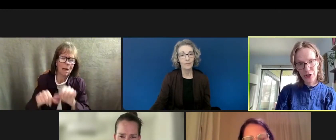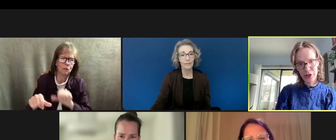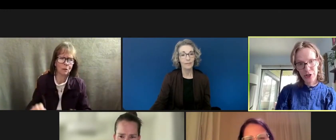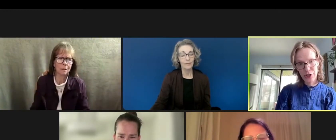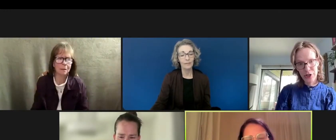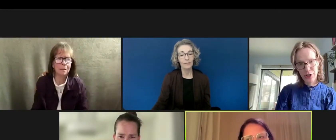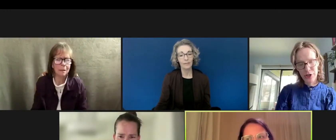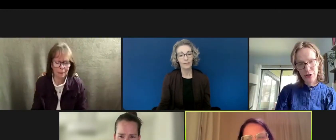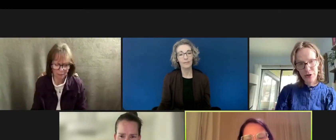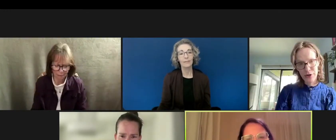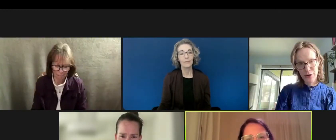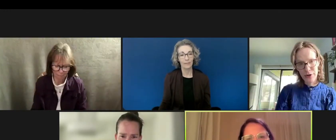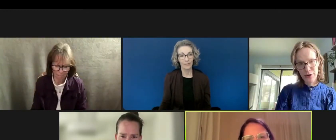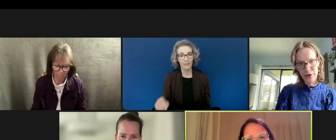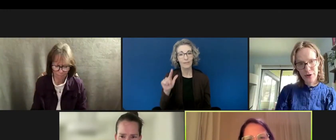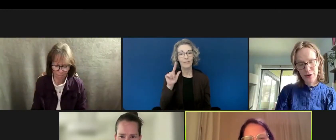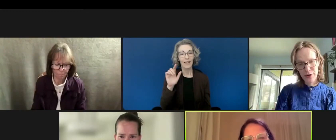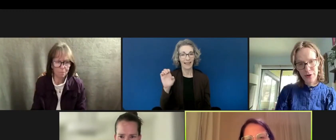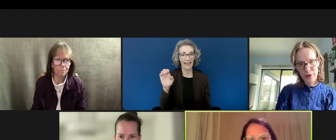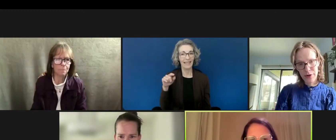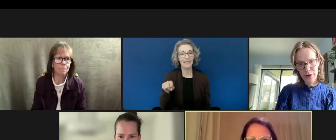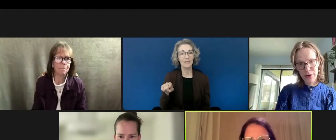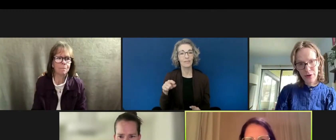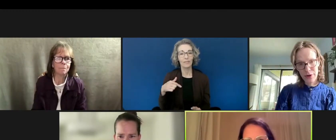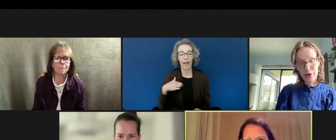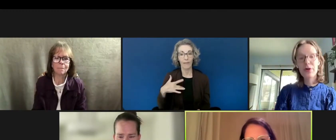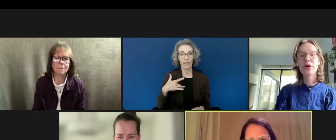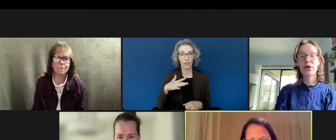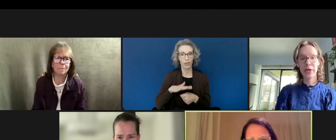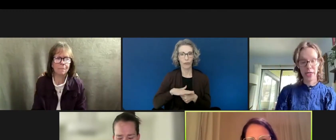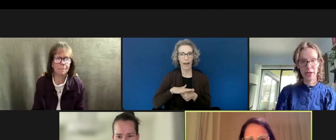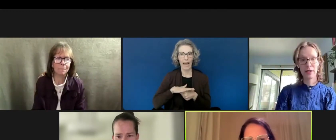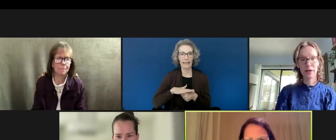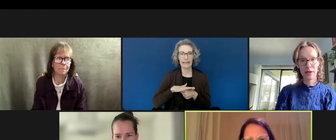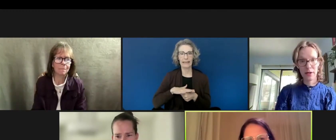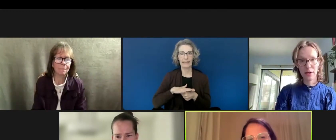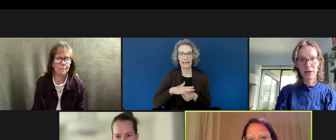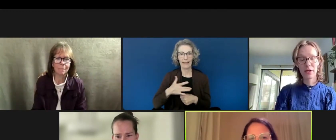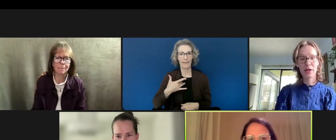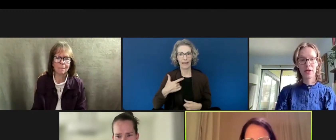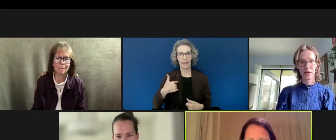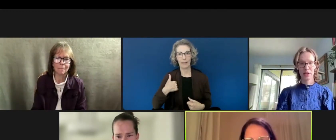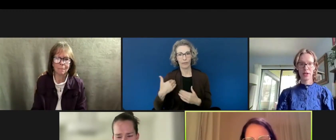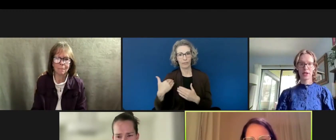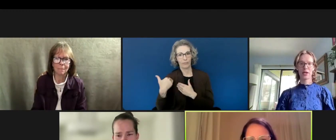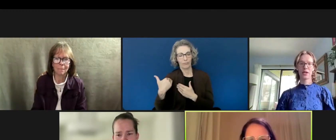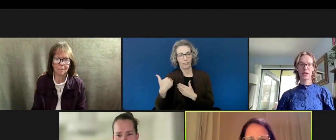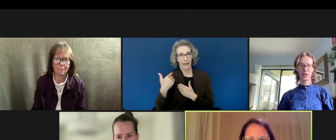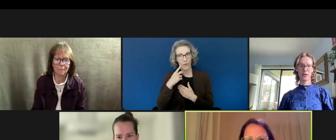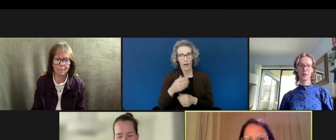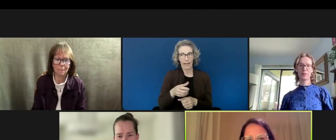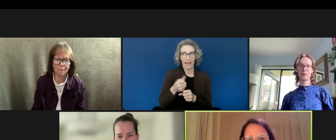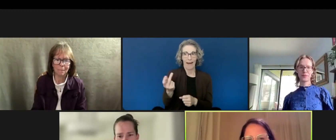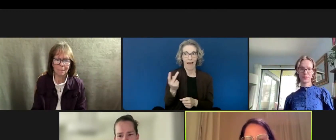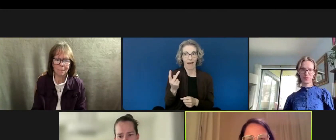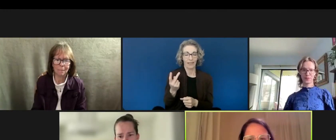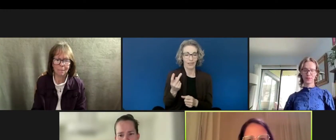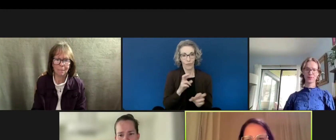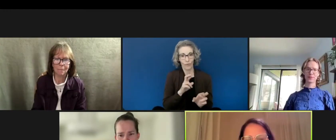Yeah, I felt very stressed. I felt like I'm responsible to get us ready to be really good